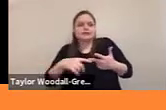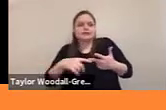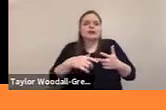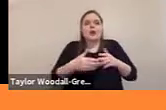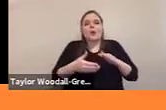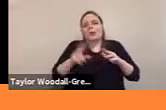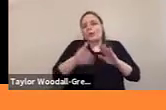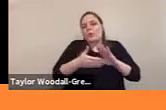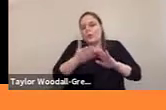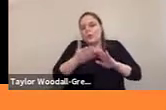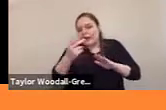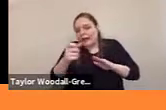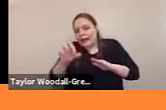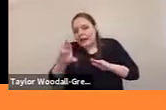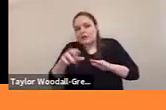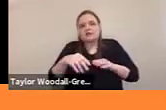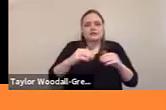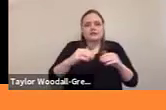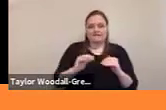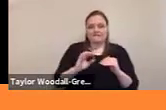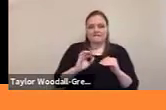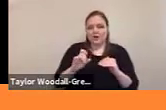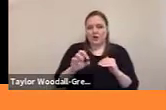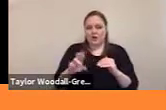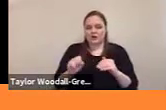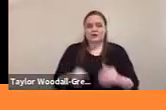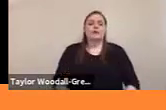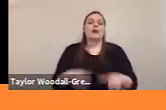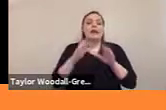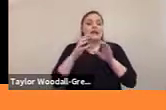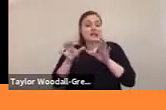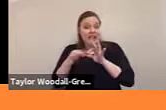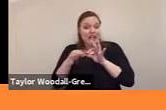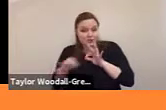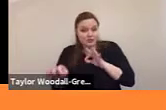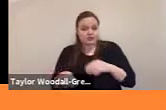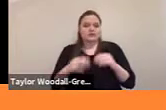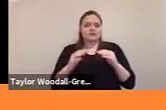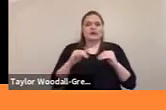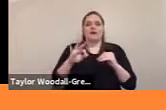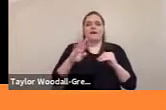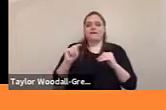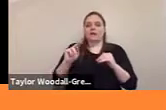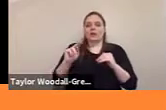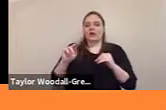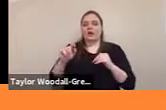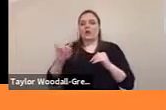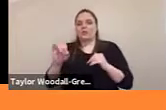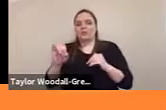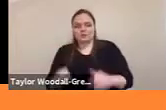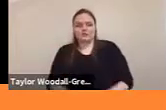captions, footnotes, graph text, hyperlinks,